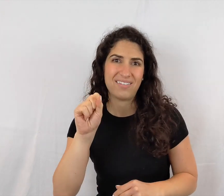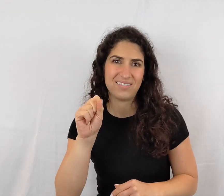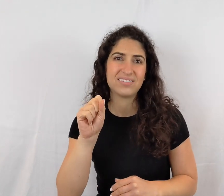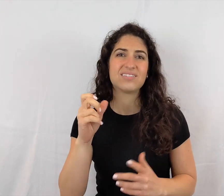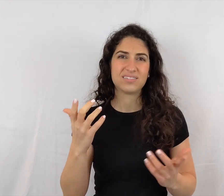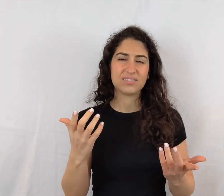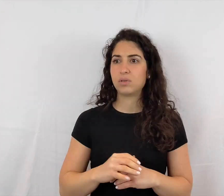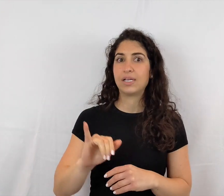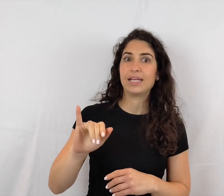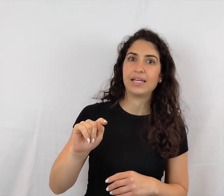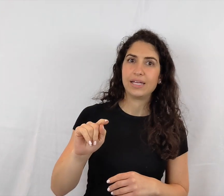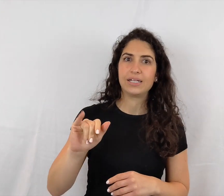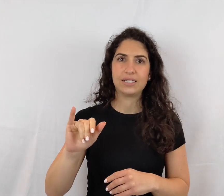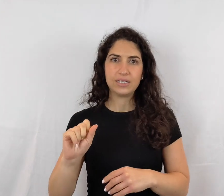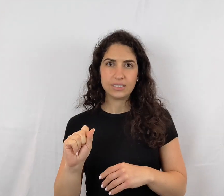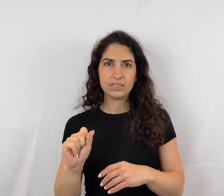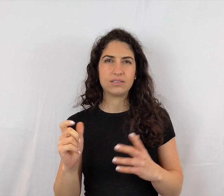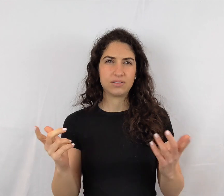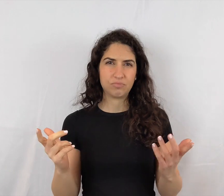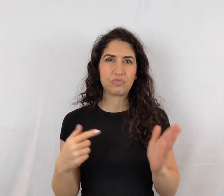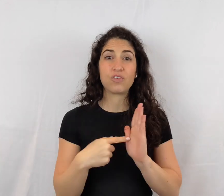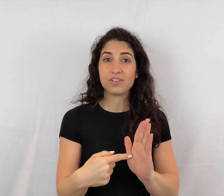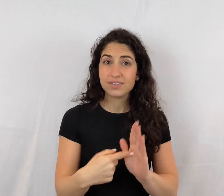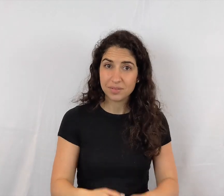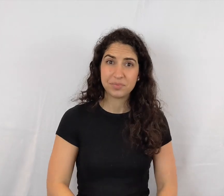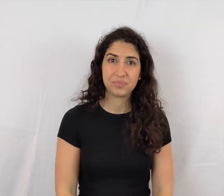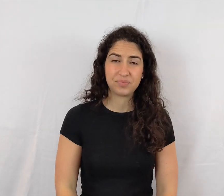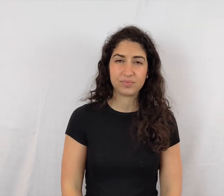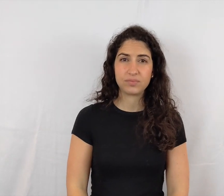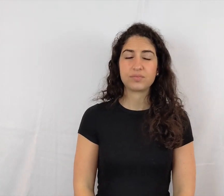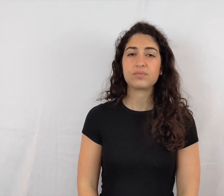"Who is...." "It is..." for example: